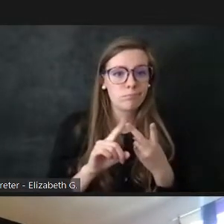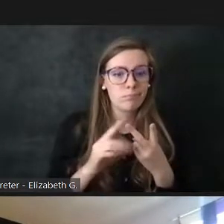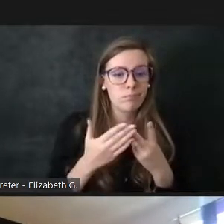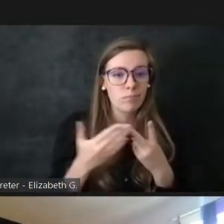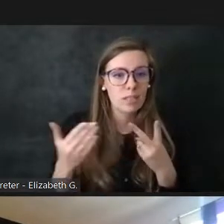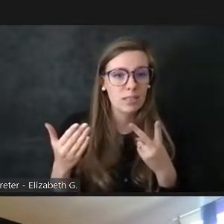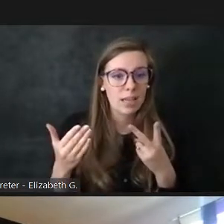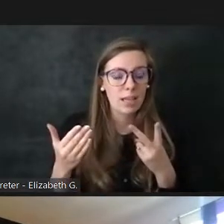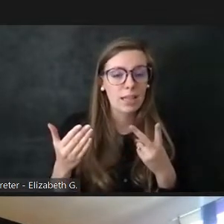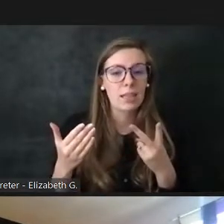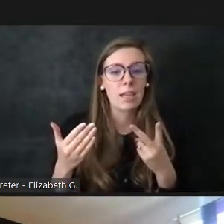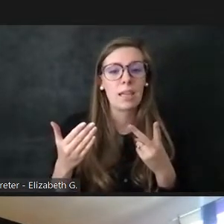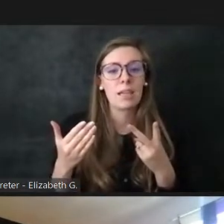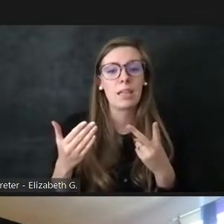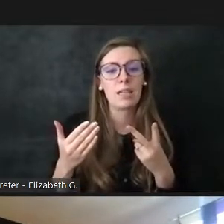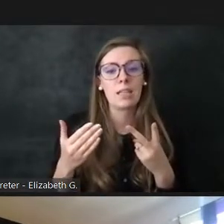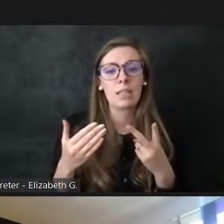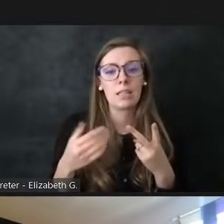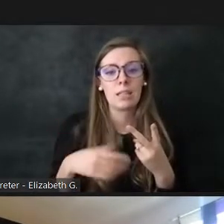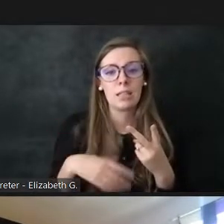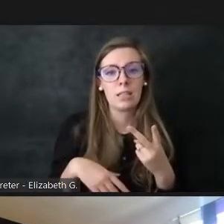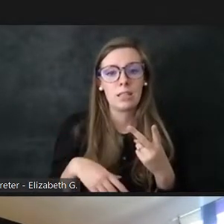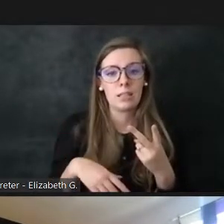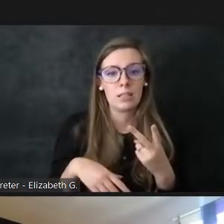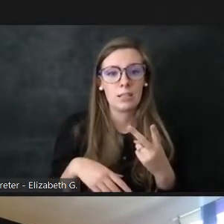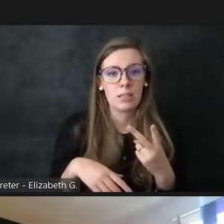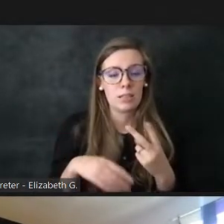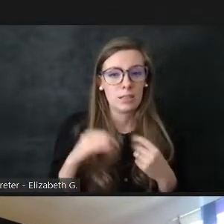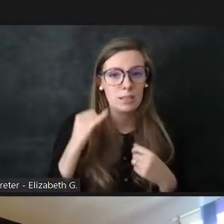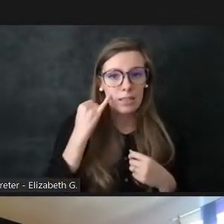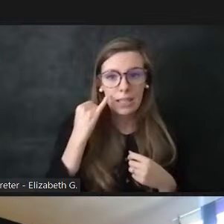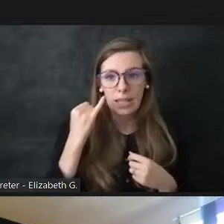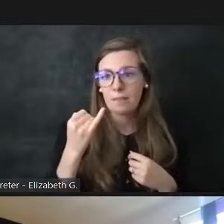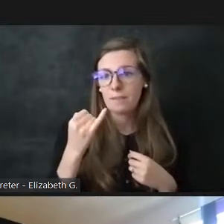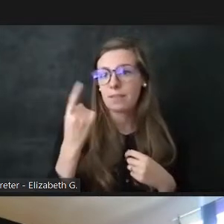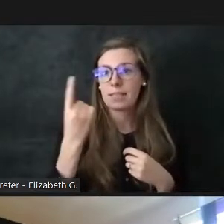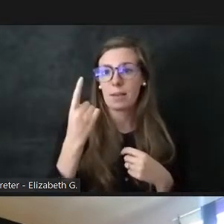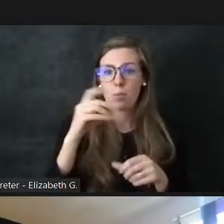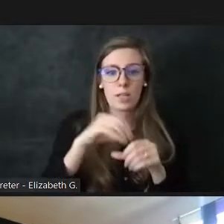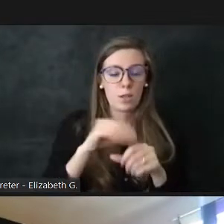event that there's a case in your home, please right